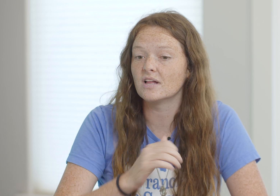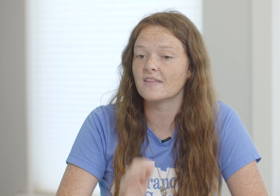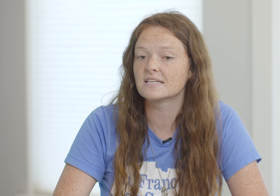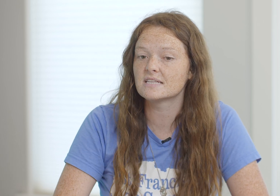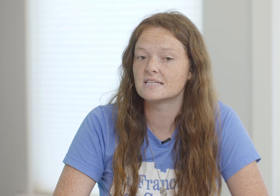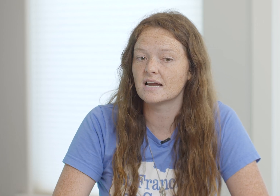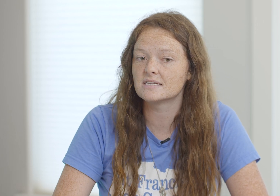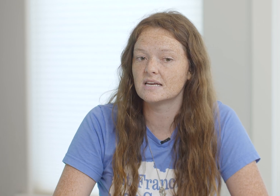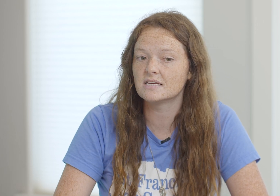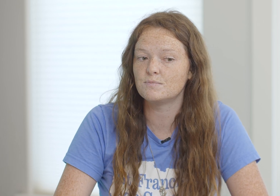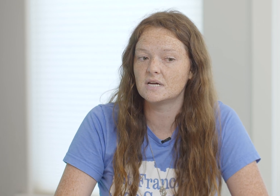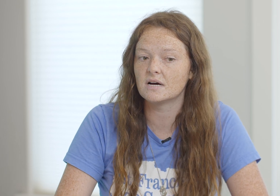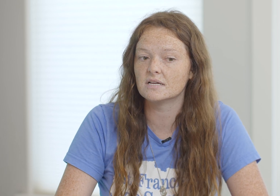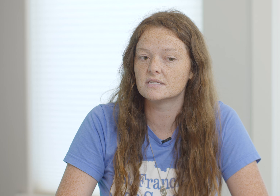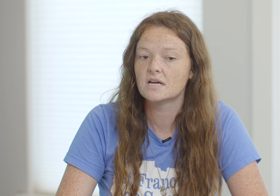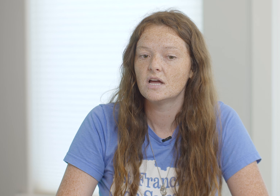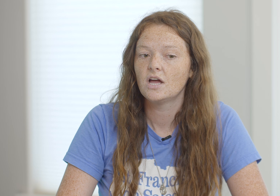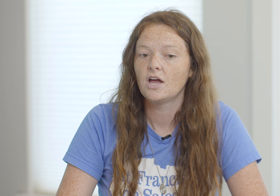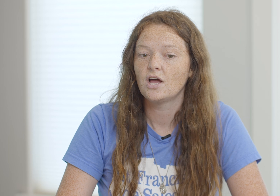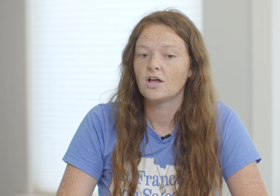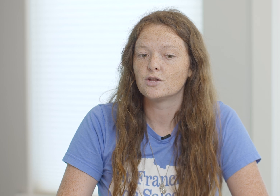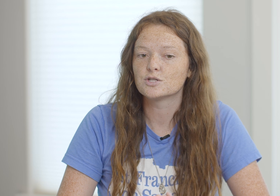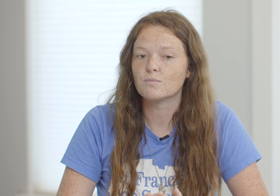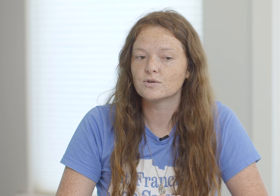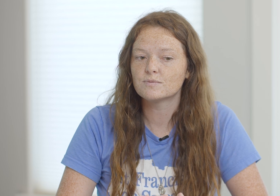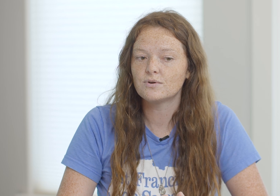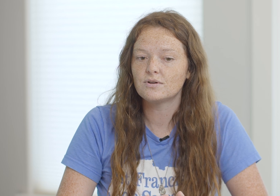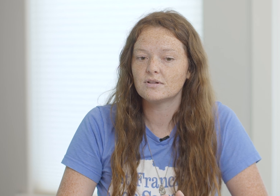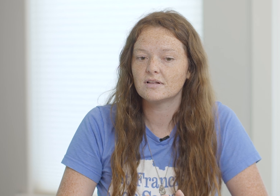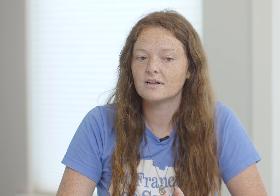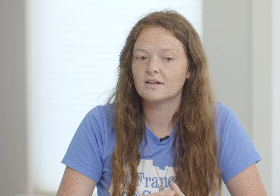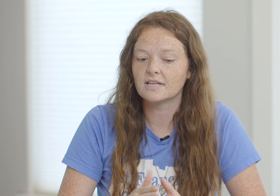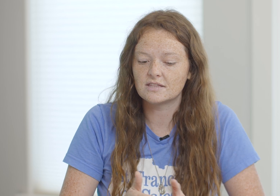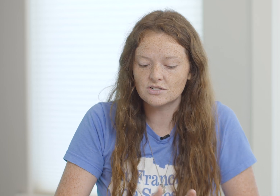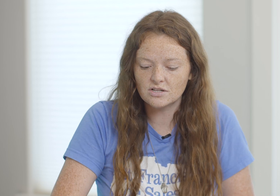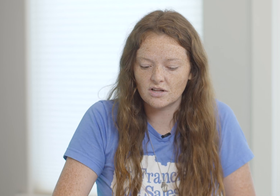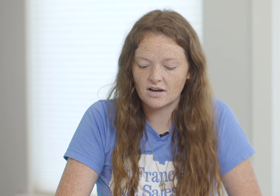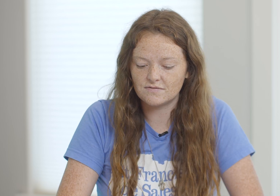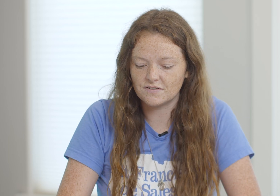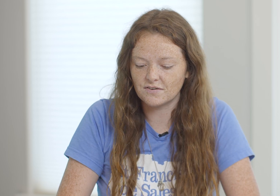And that's the saddest thing is because there's multiple like there's a lot of different